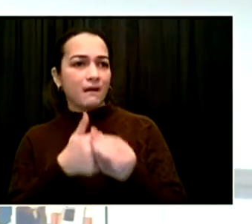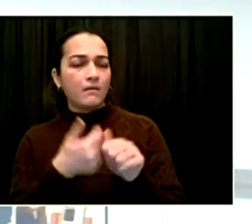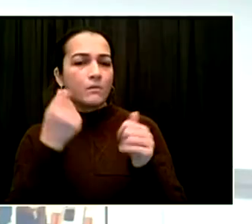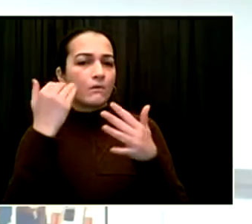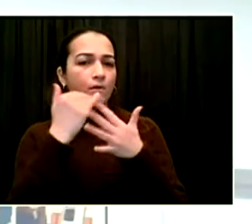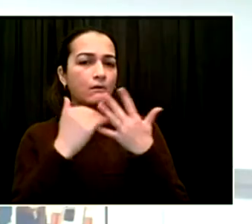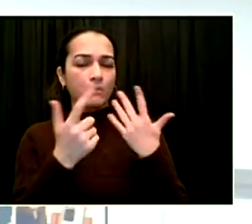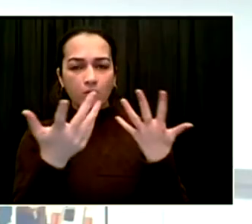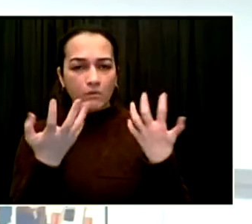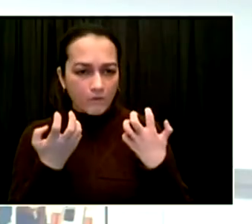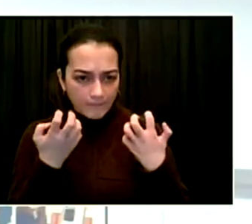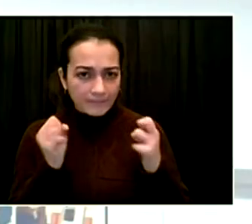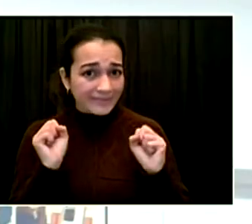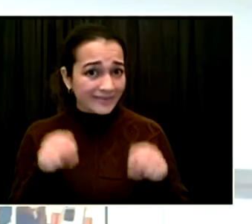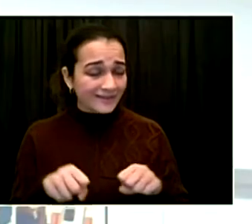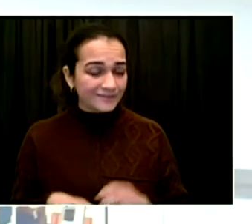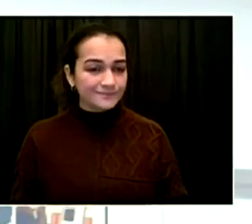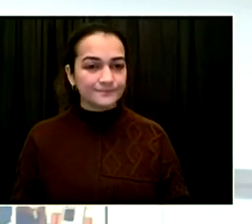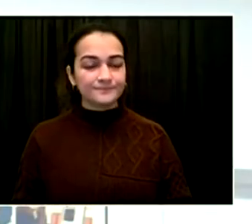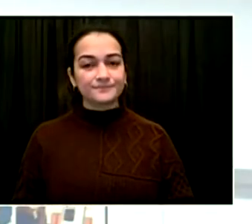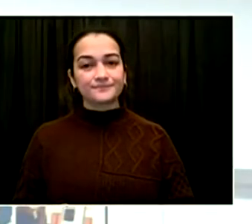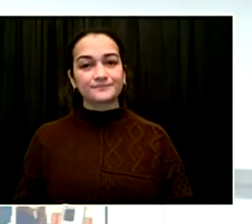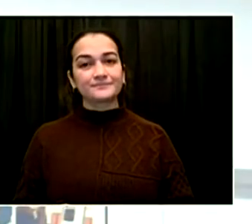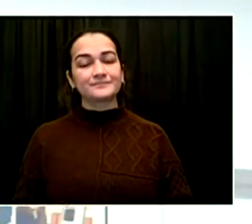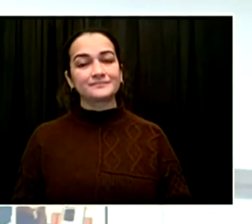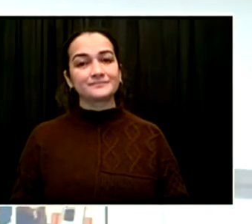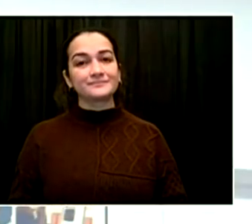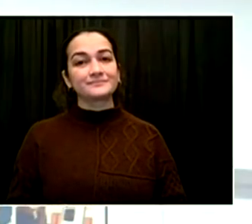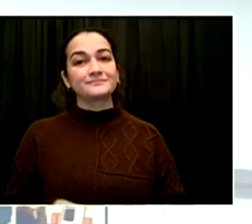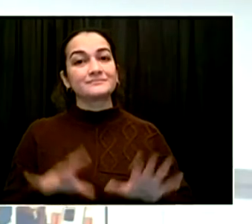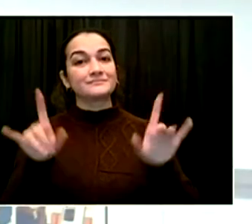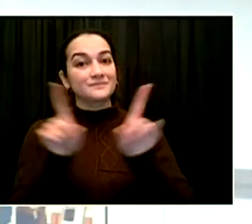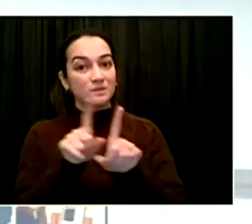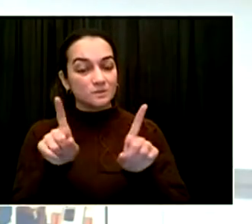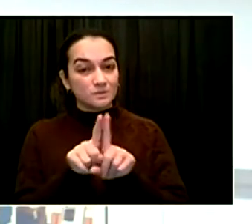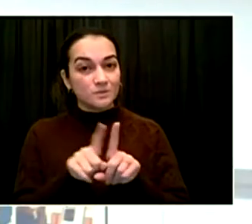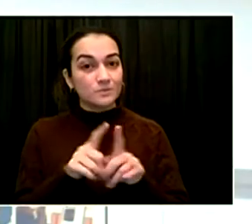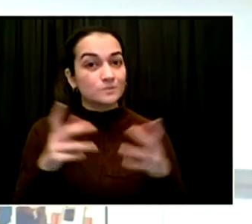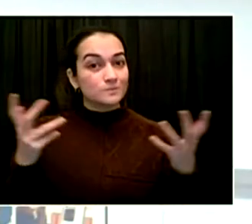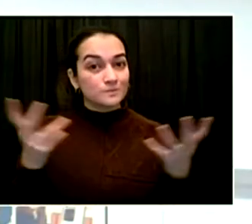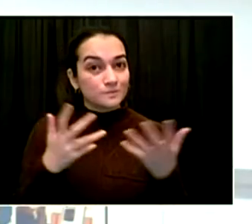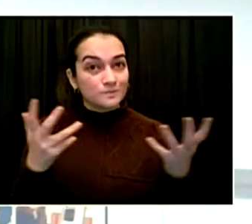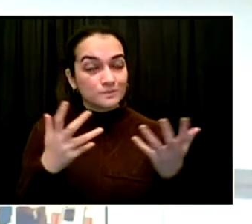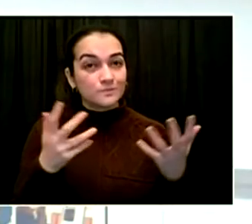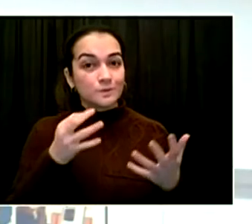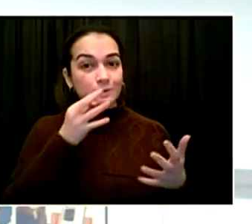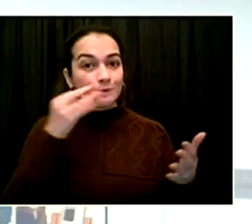THE FINAL THING I'LL SAY IS